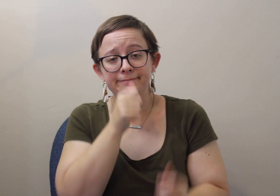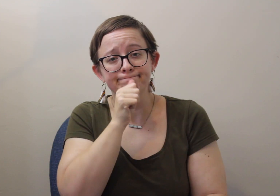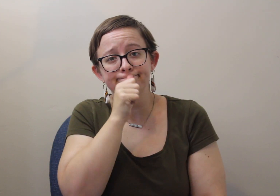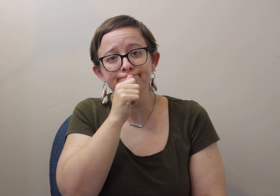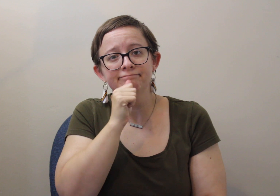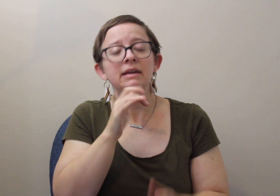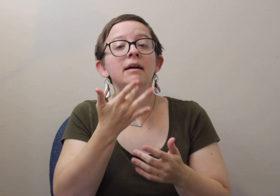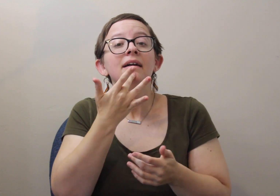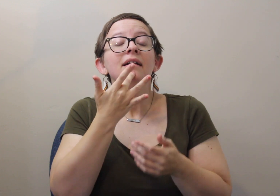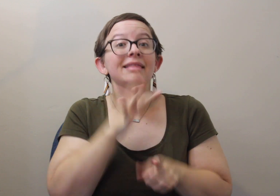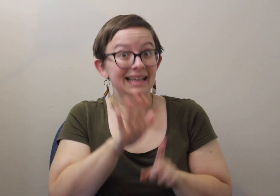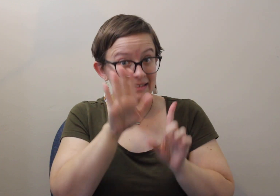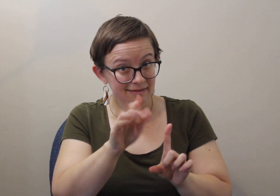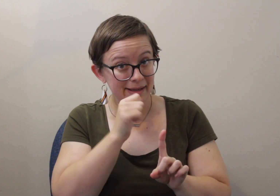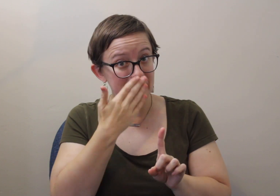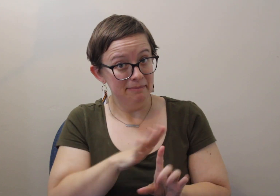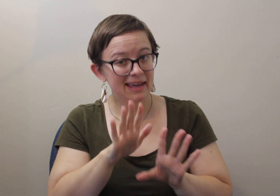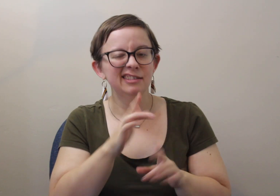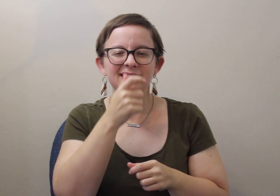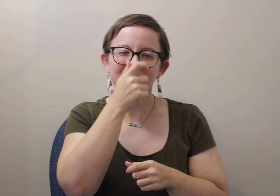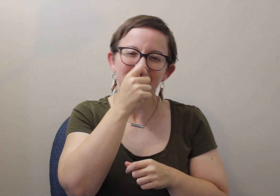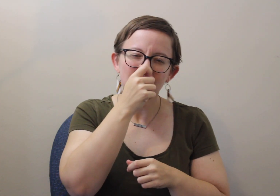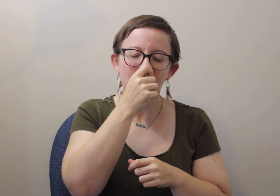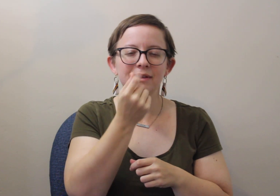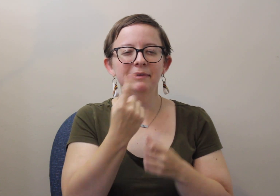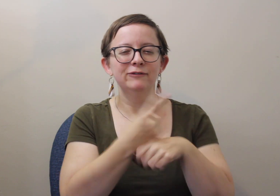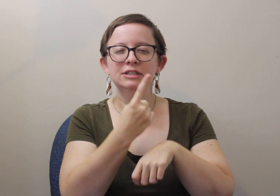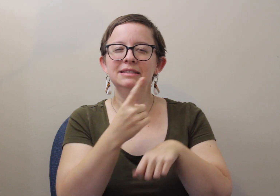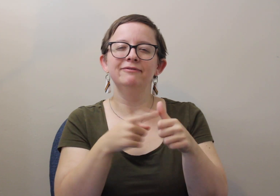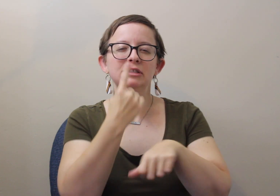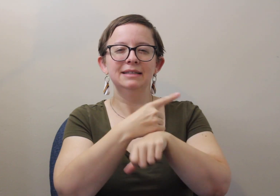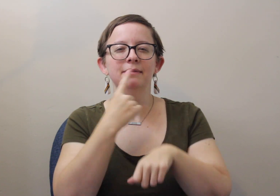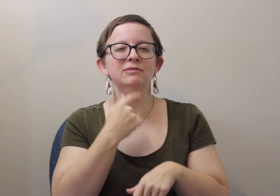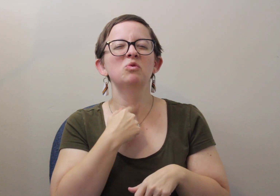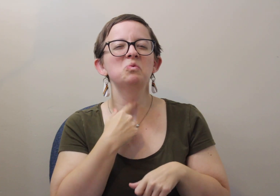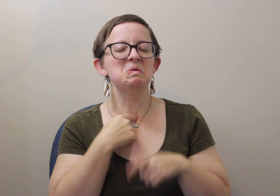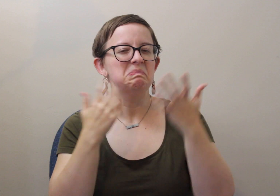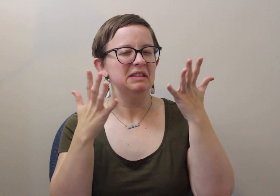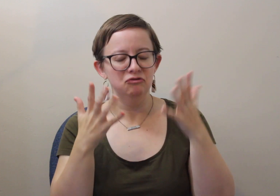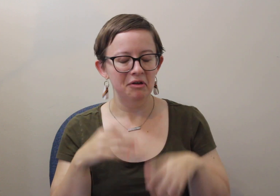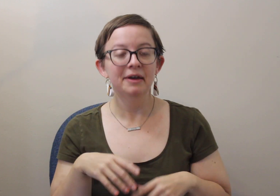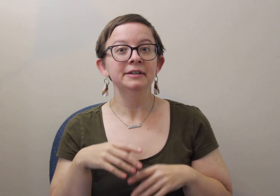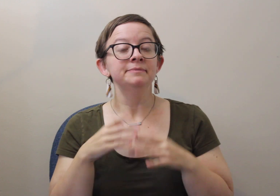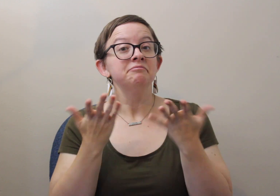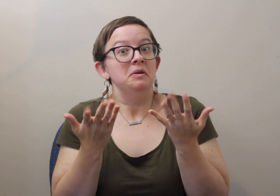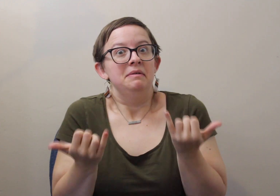So I've just been kind of putting up with it. Luckily it hasn't been too bad. Just a little stuffy nose. First day had a little a sore throat. That was it.